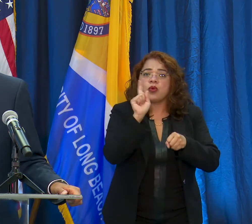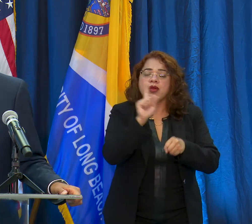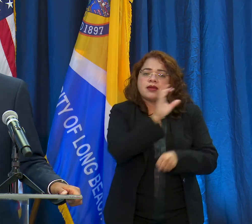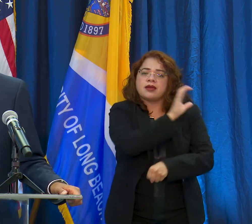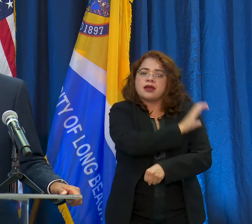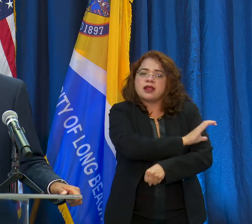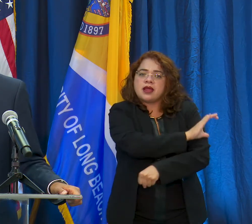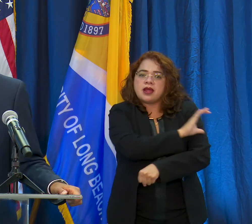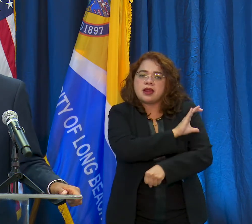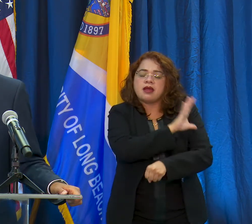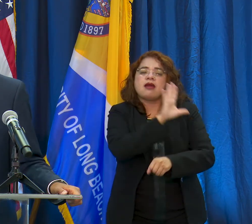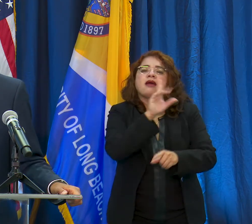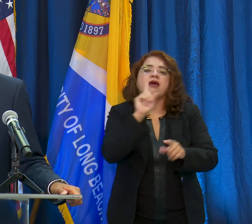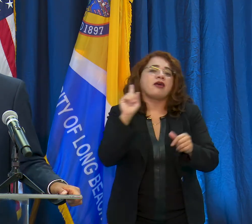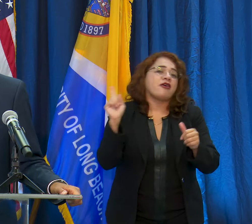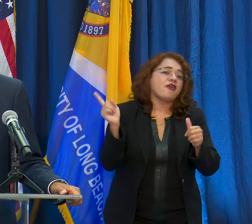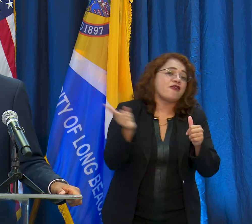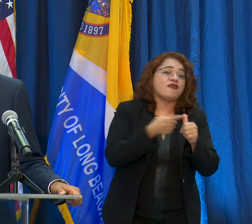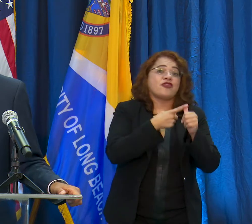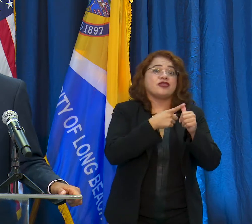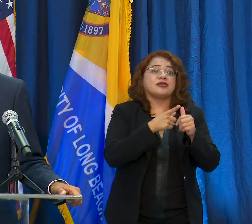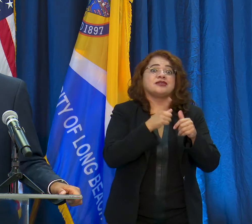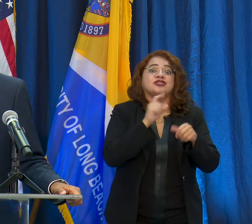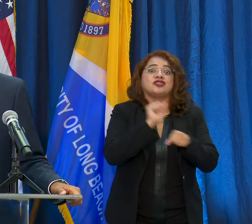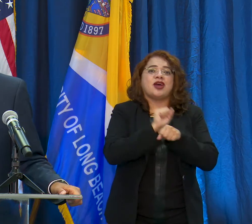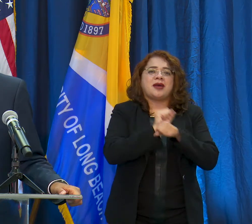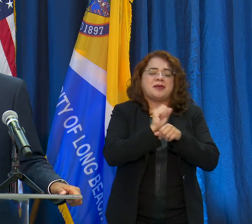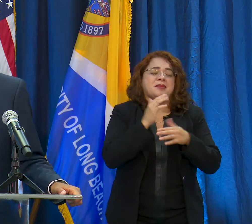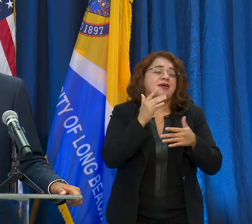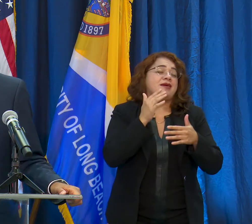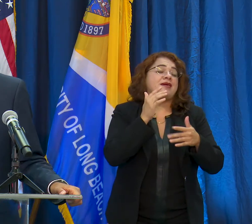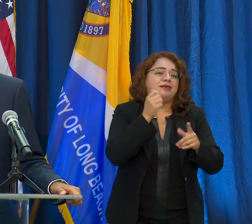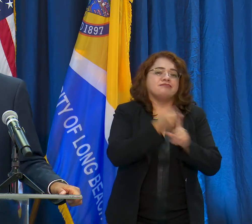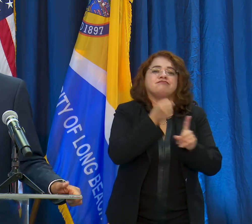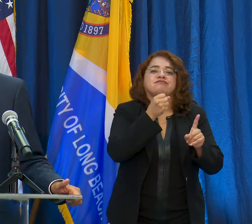pretty soon landed her first full-time job in a clinic here in the